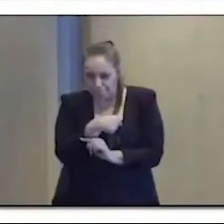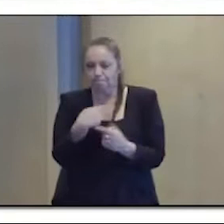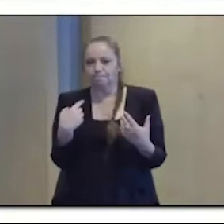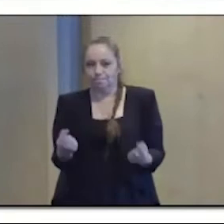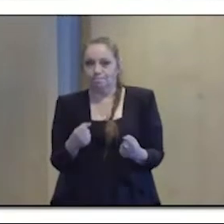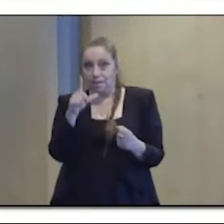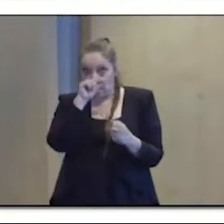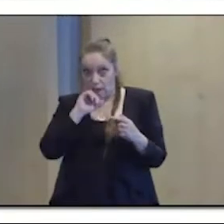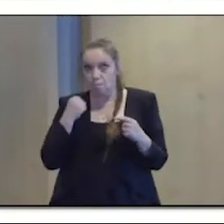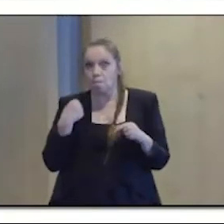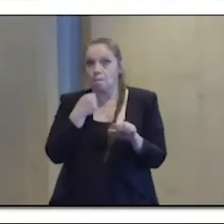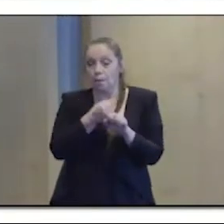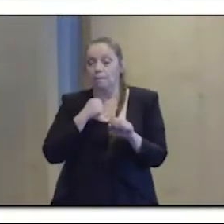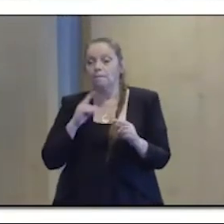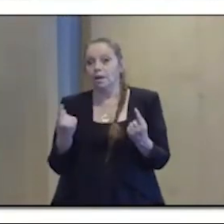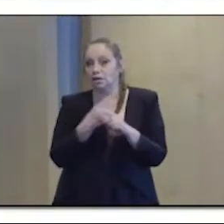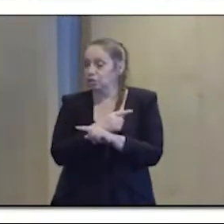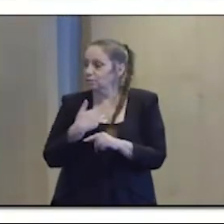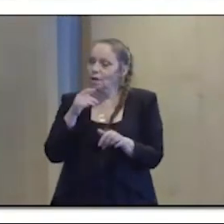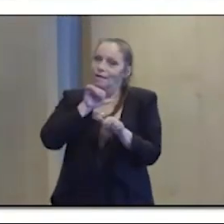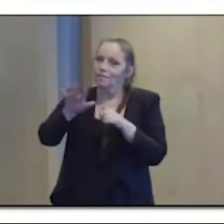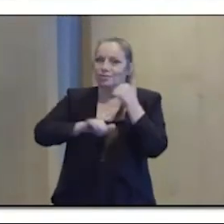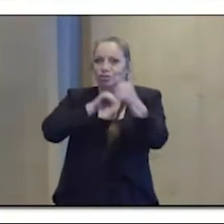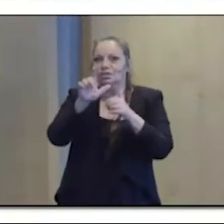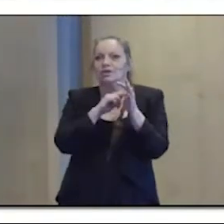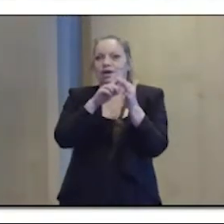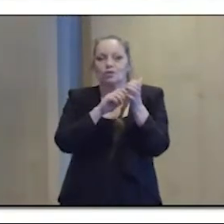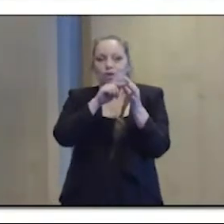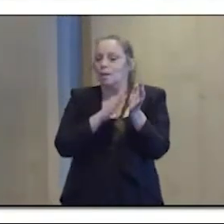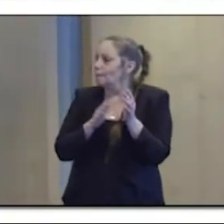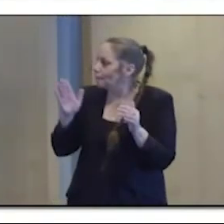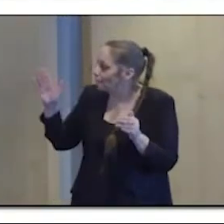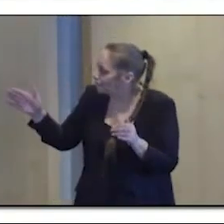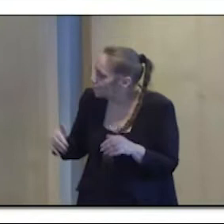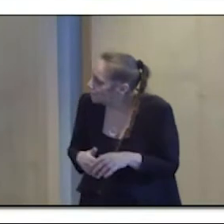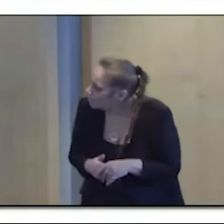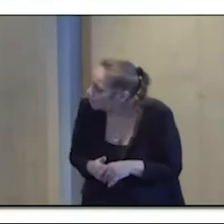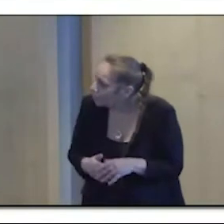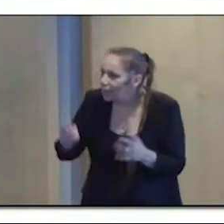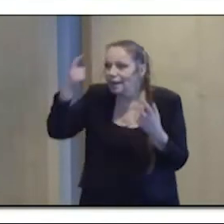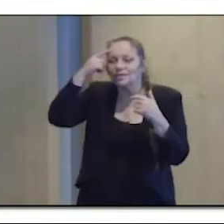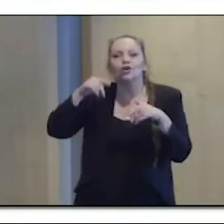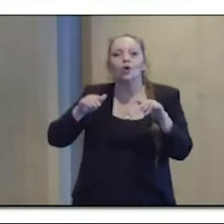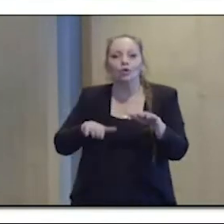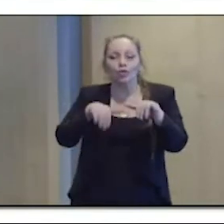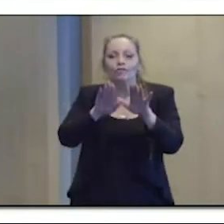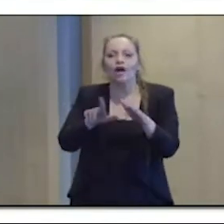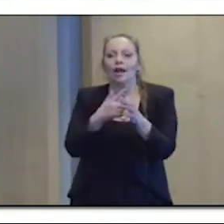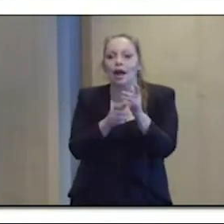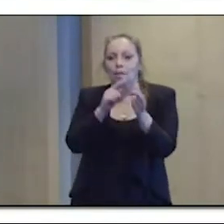So this is one of my favorite diagrams. It's called a flying carpet. It's a 3-D representation